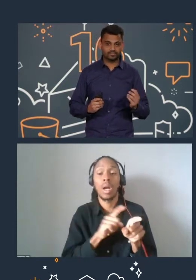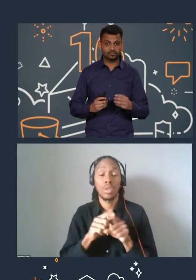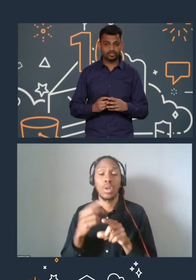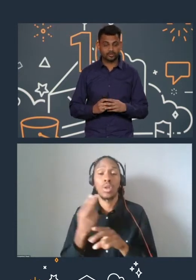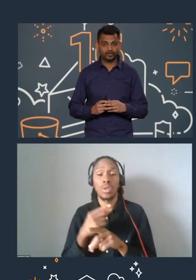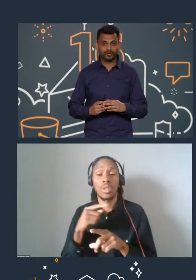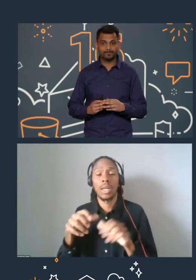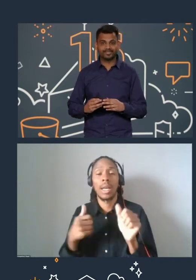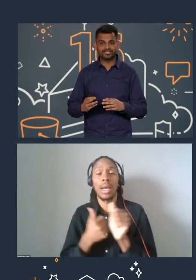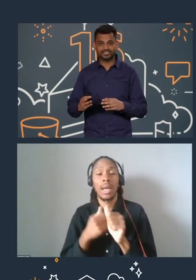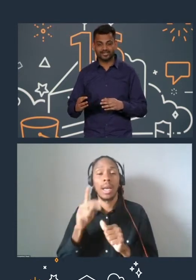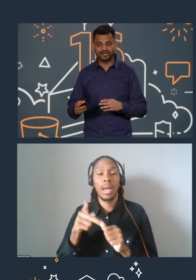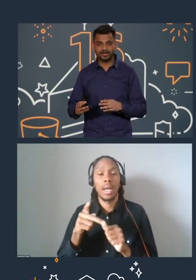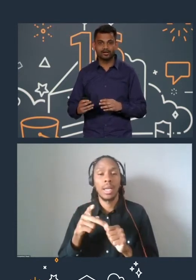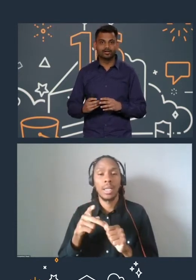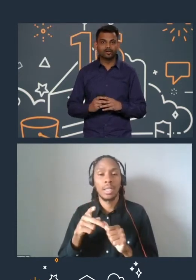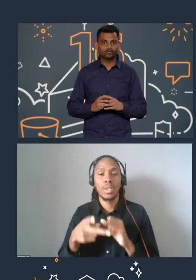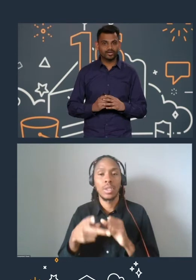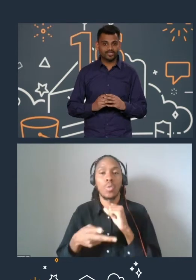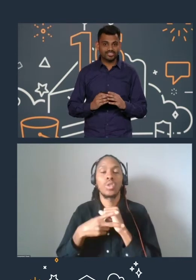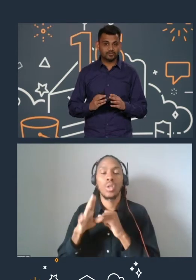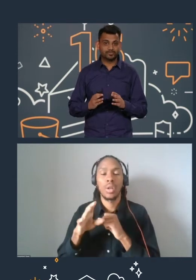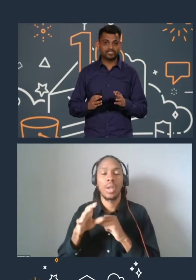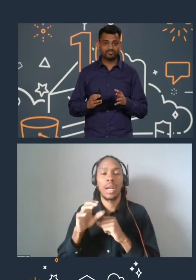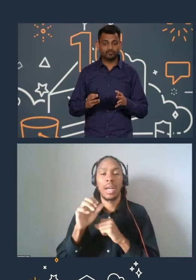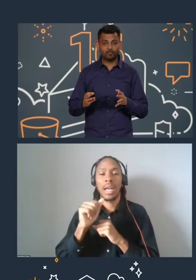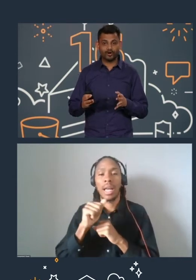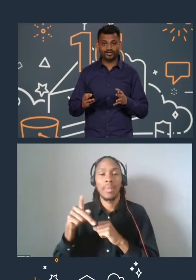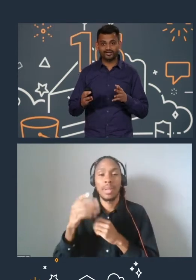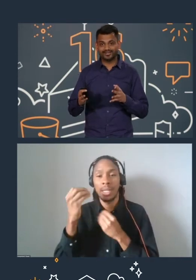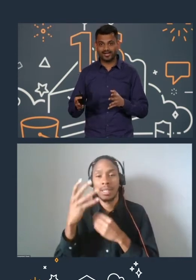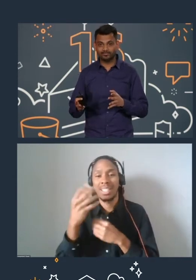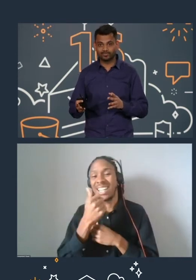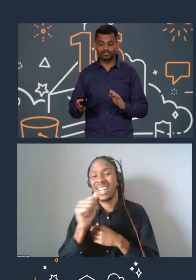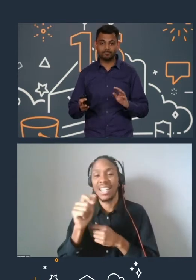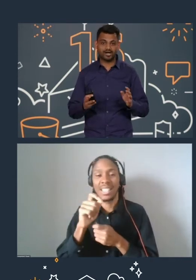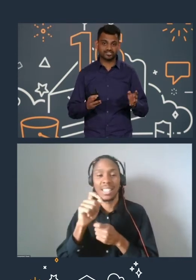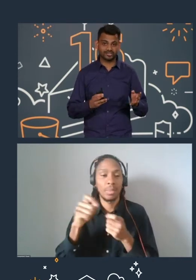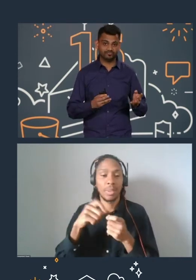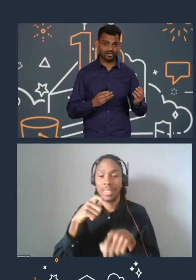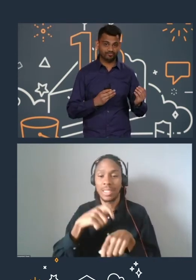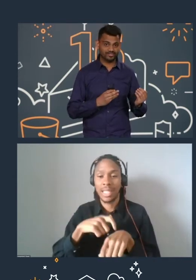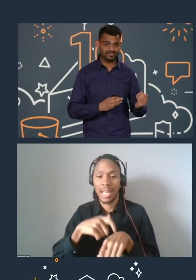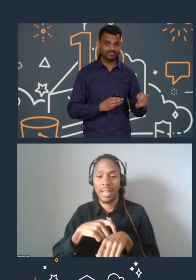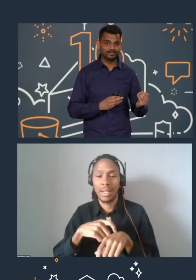to restore your application data to any specific point in time in the past 35 days,